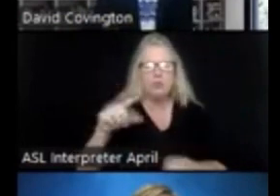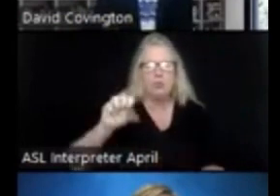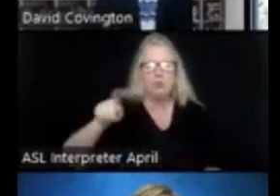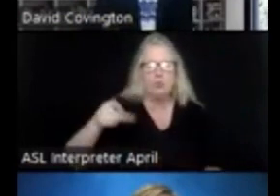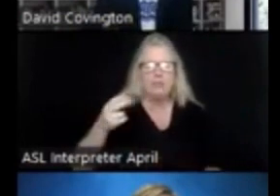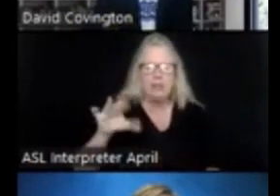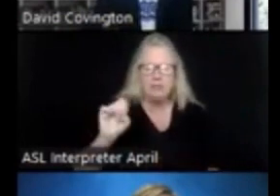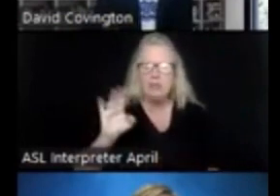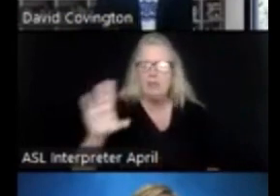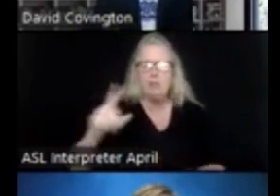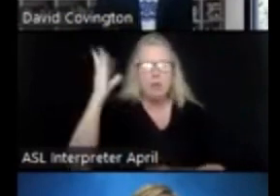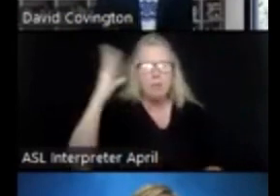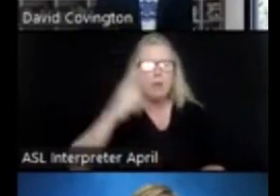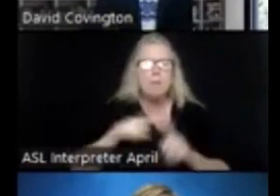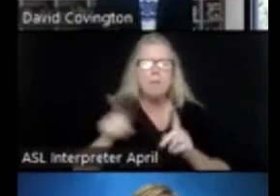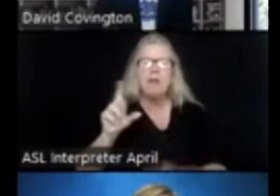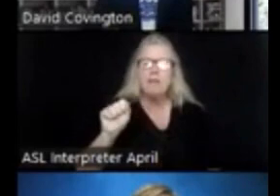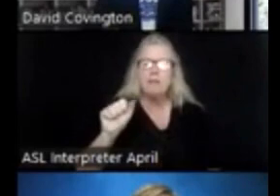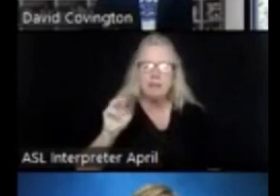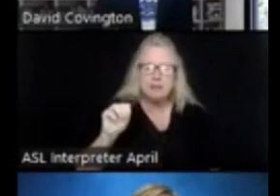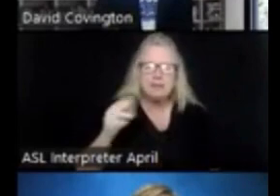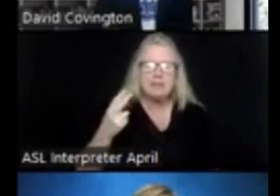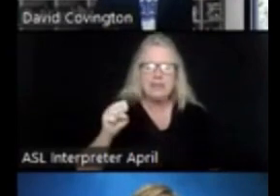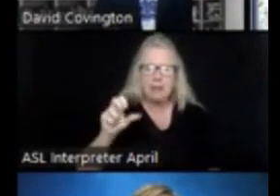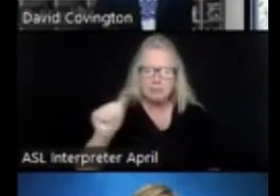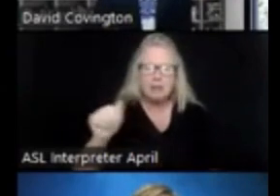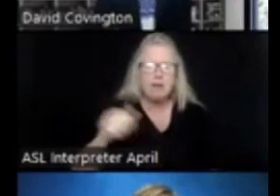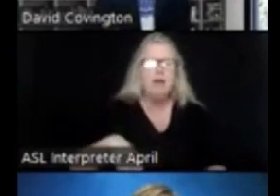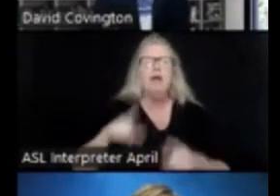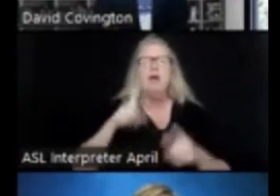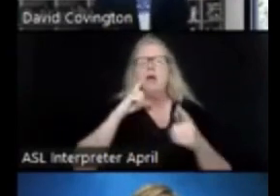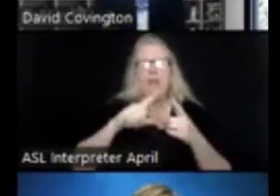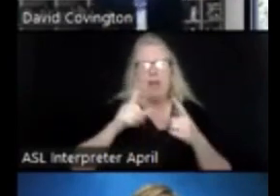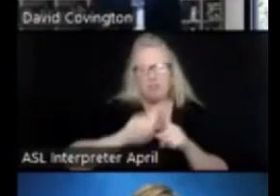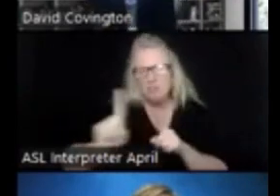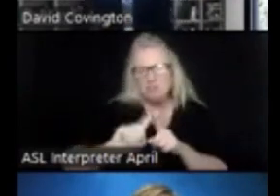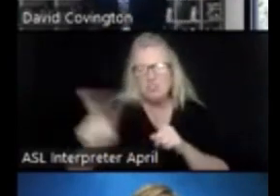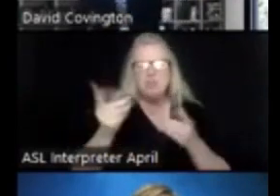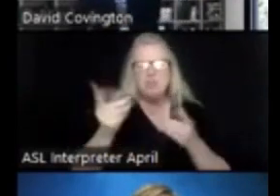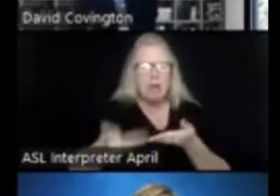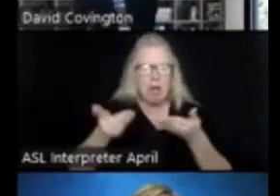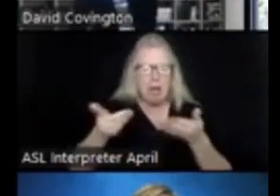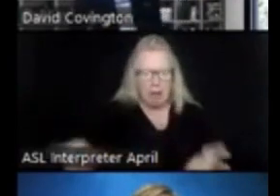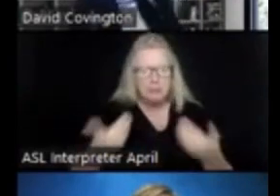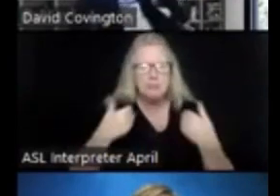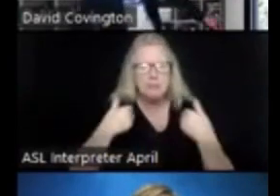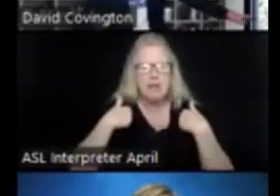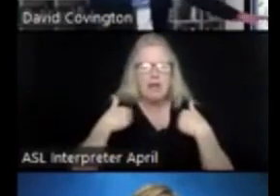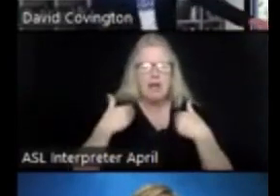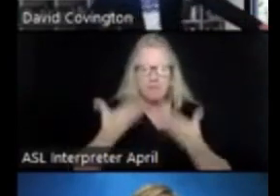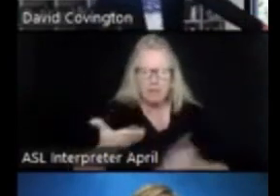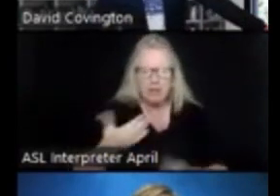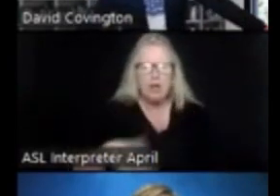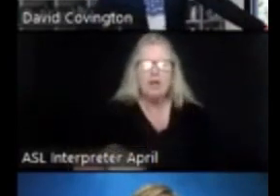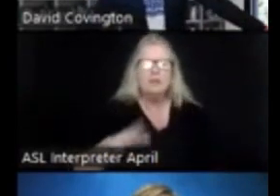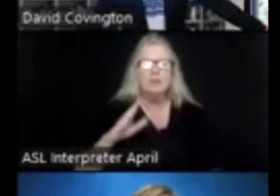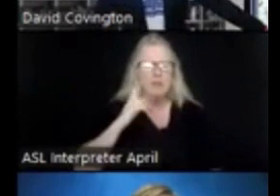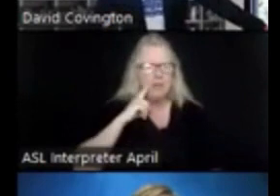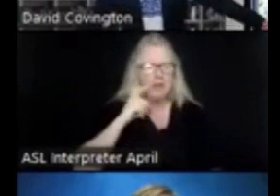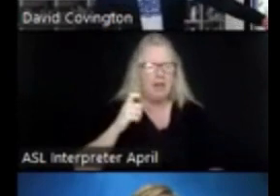THE SAMHSA STORE CONTINUES TO BE THERE AND OUR OWN STORE WE HAVE